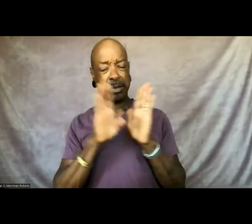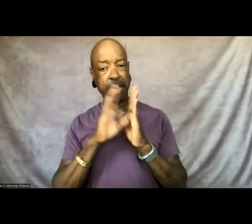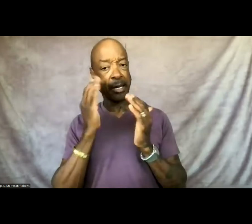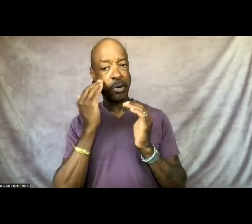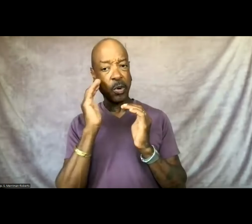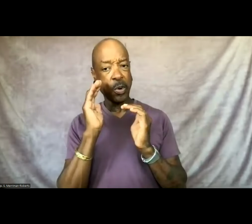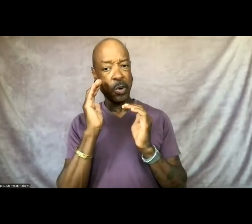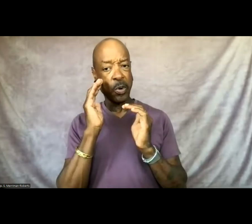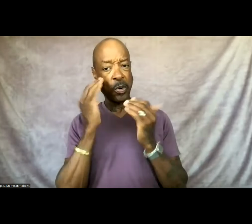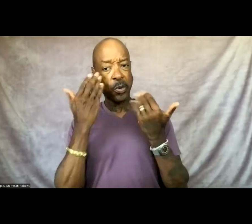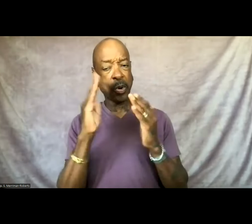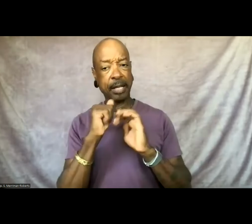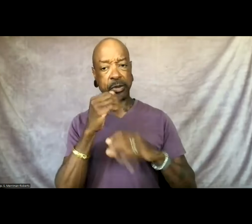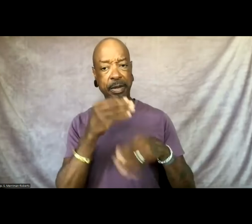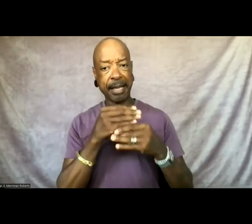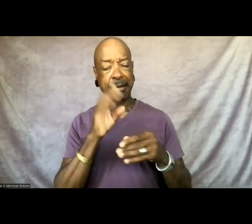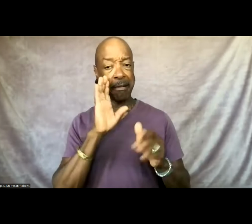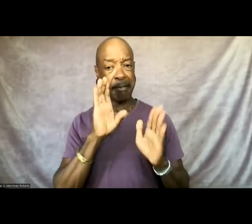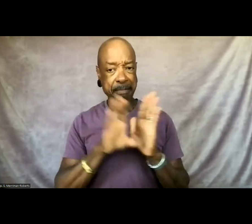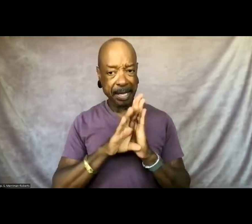. So we have a sample host that I'm going to put in the